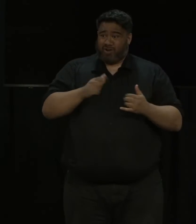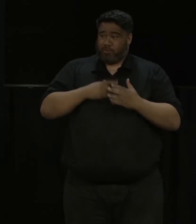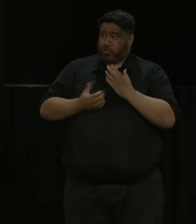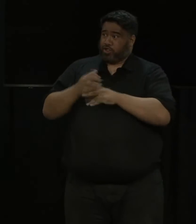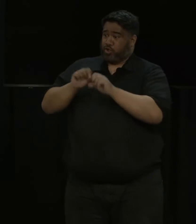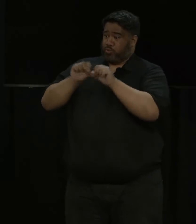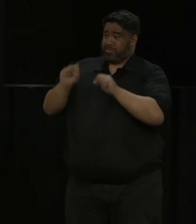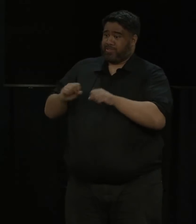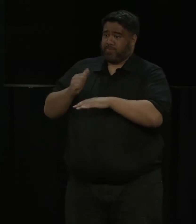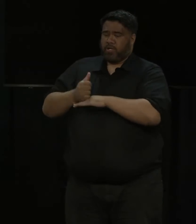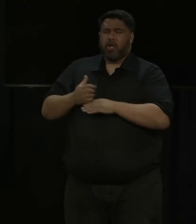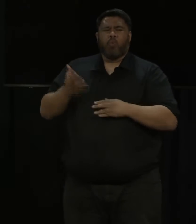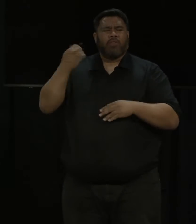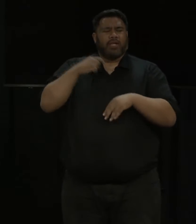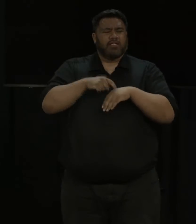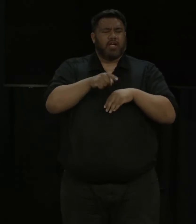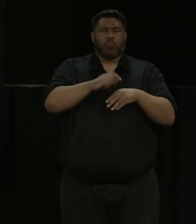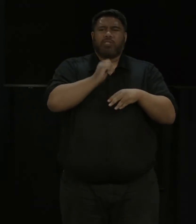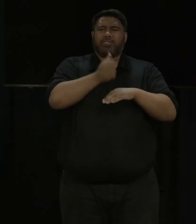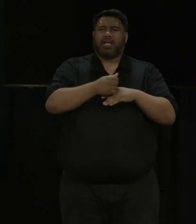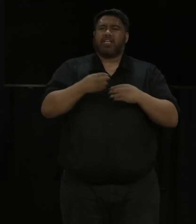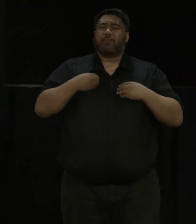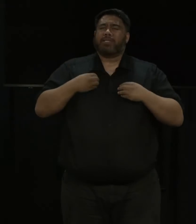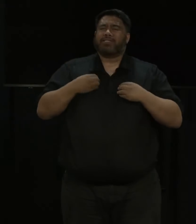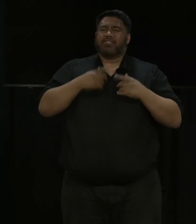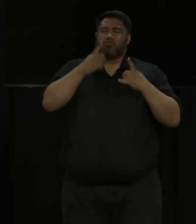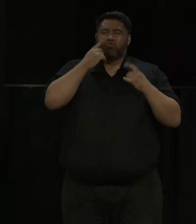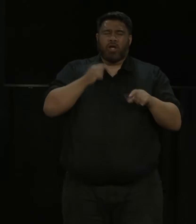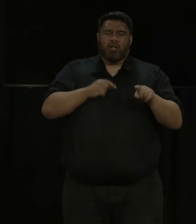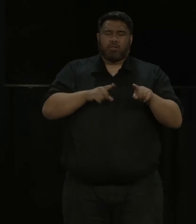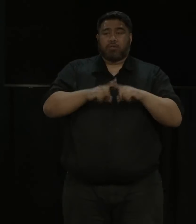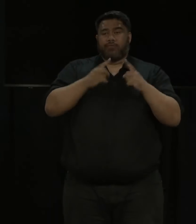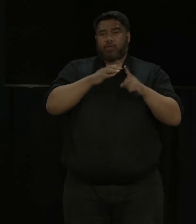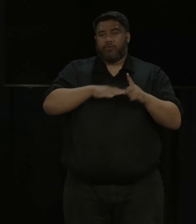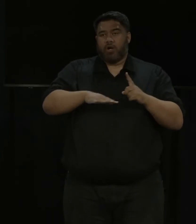This decision supersedes te self-isolation trial? It builds on some of the